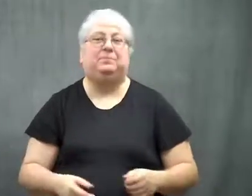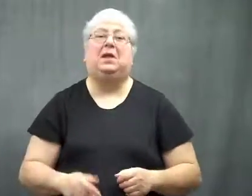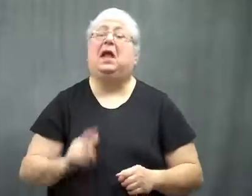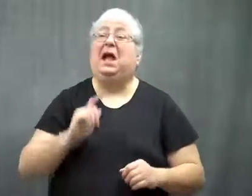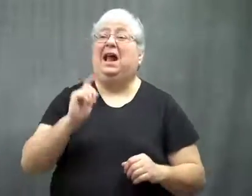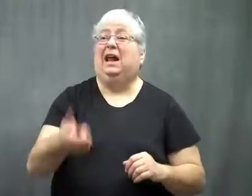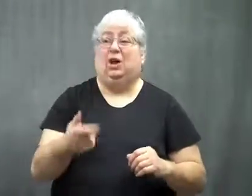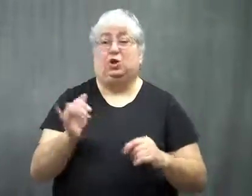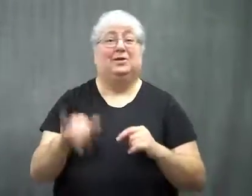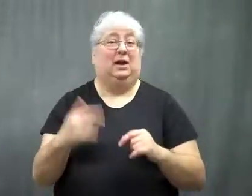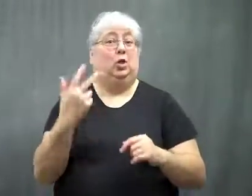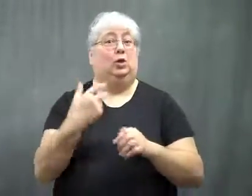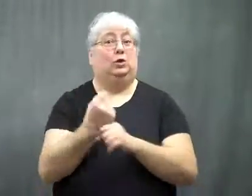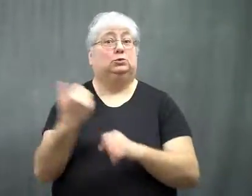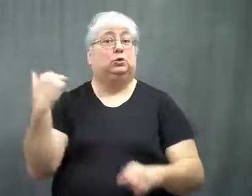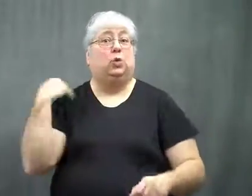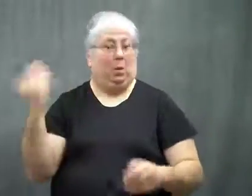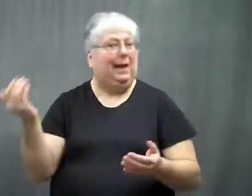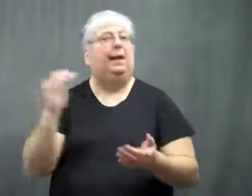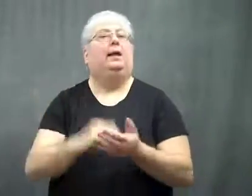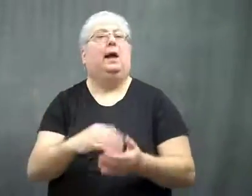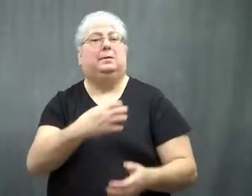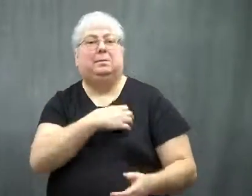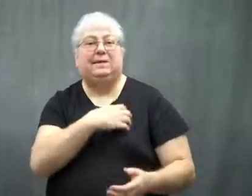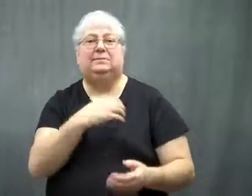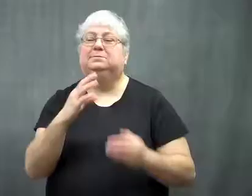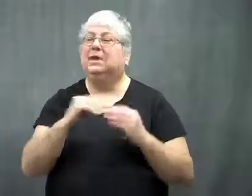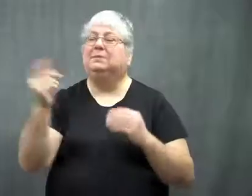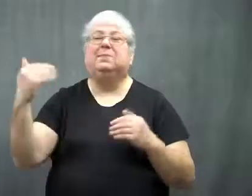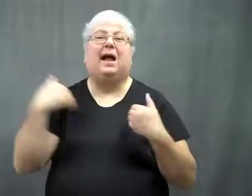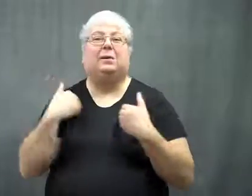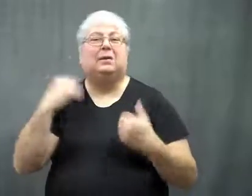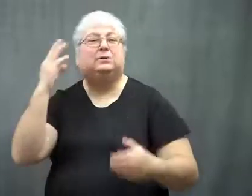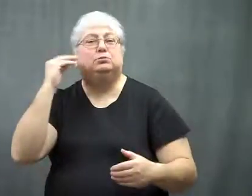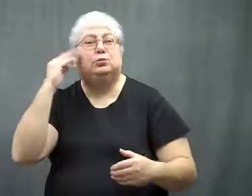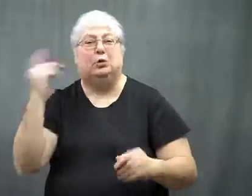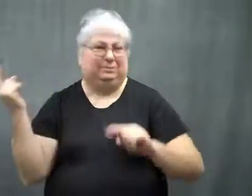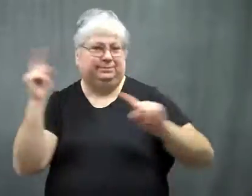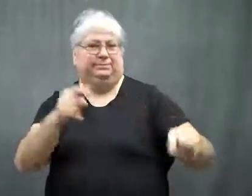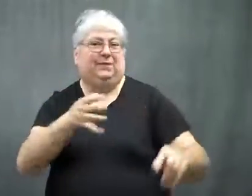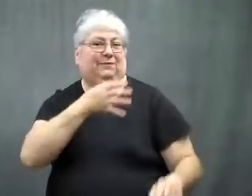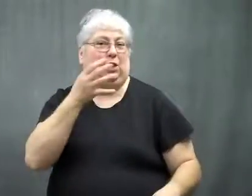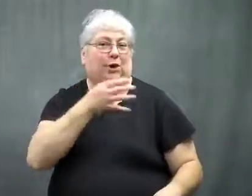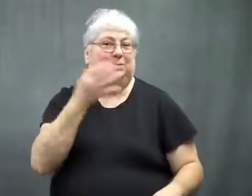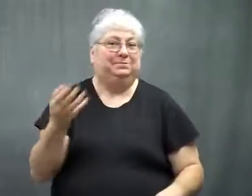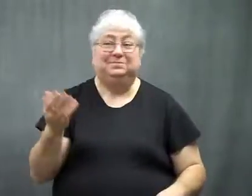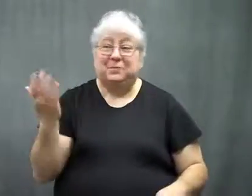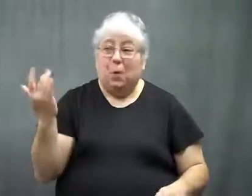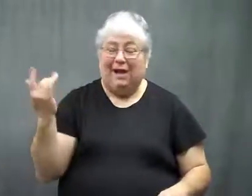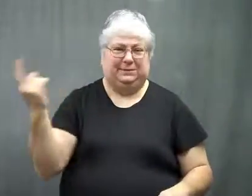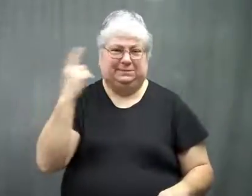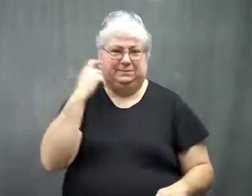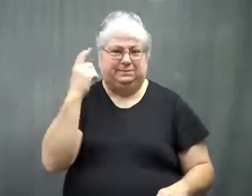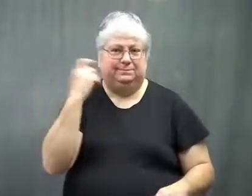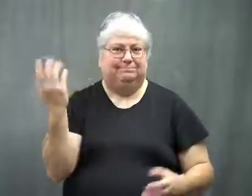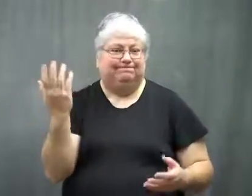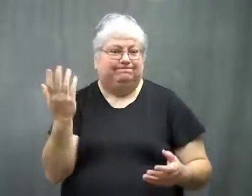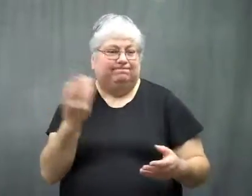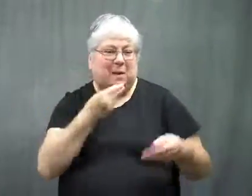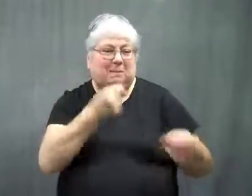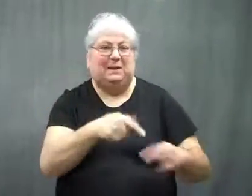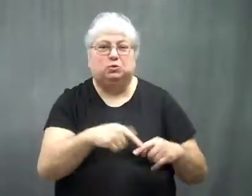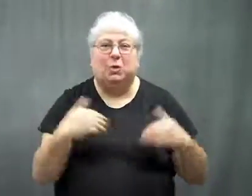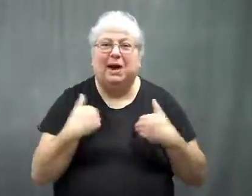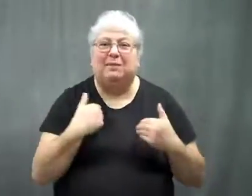Three years ago, police and animal experts again came to investigate his farm.